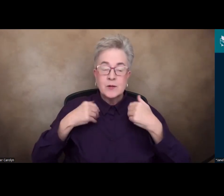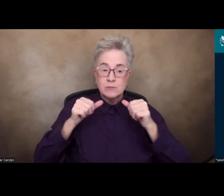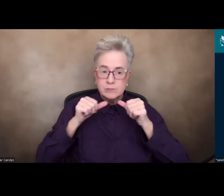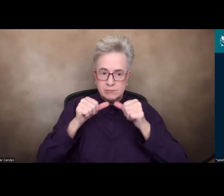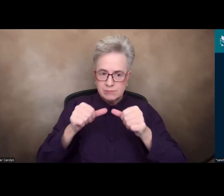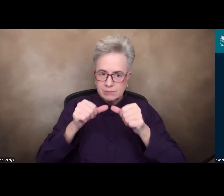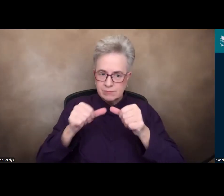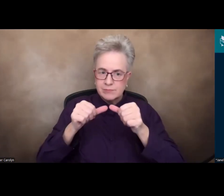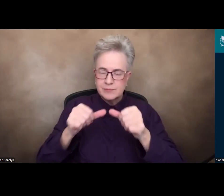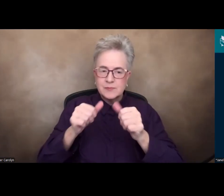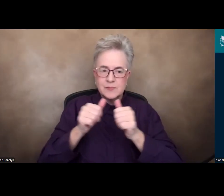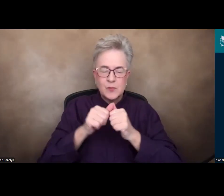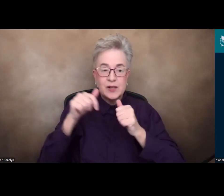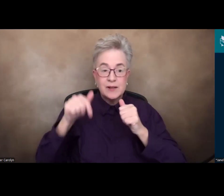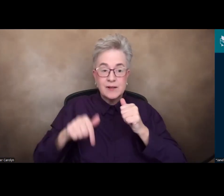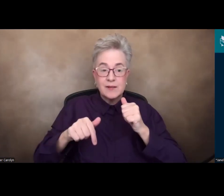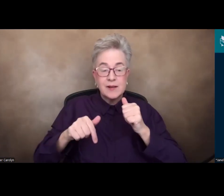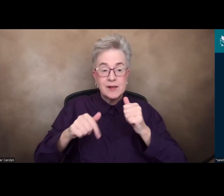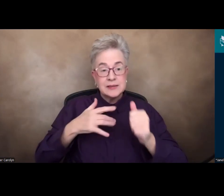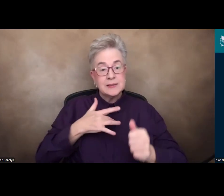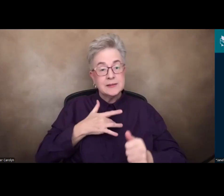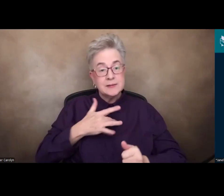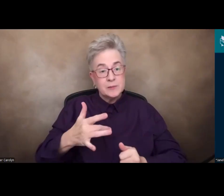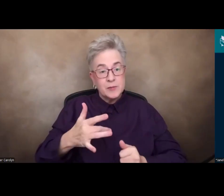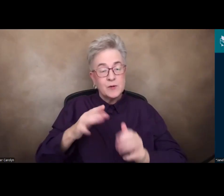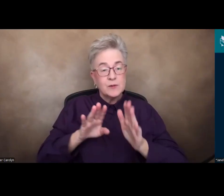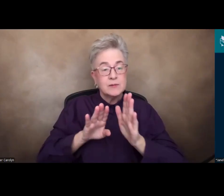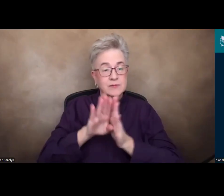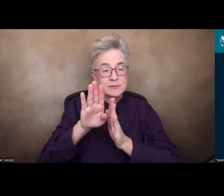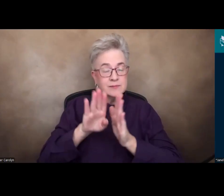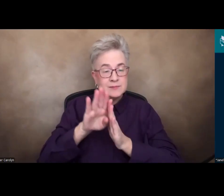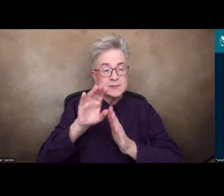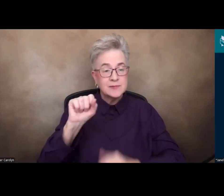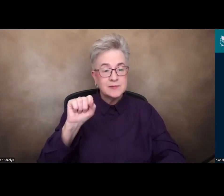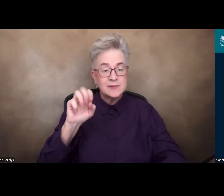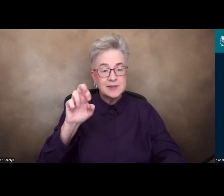on with our typical development series. So we will be talking